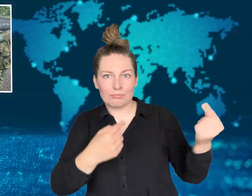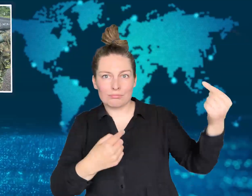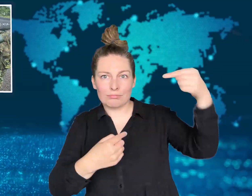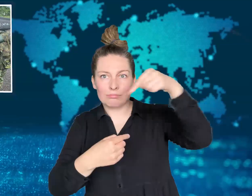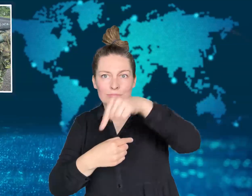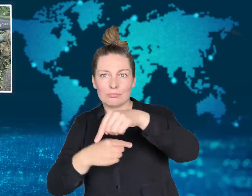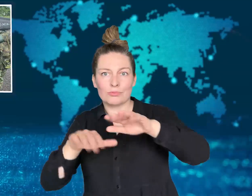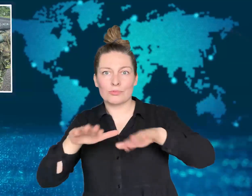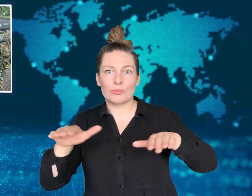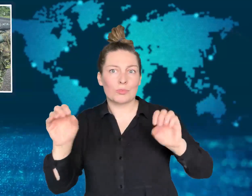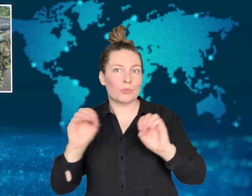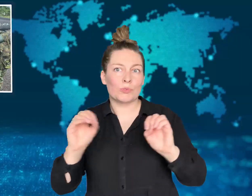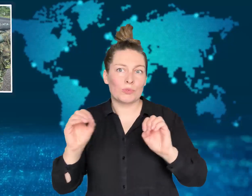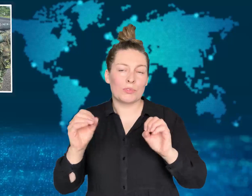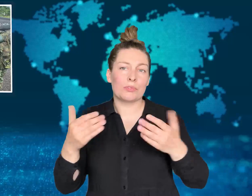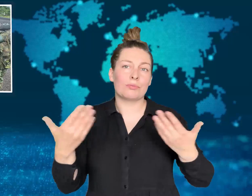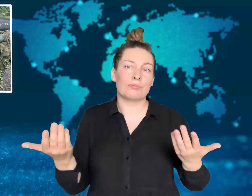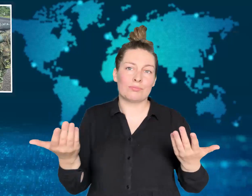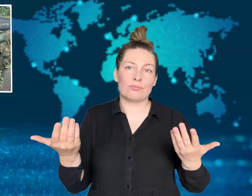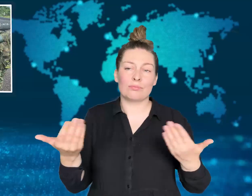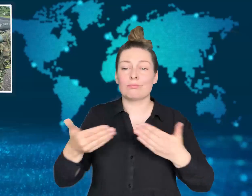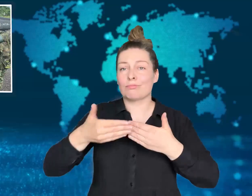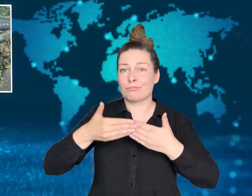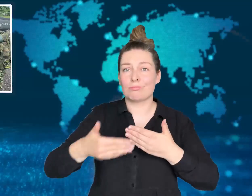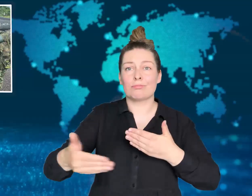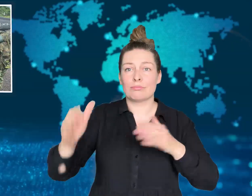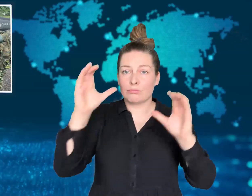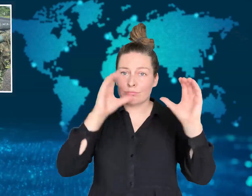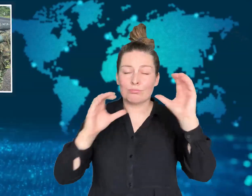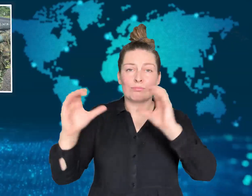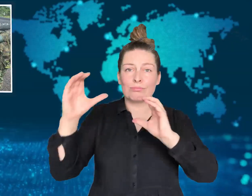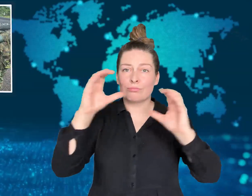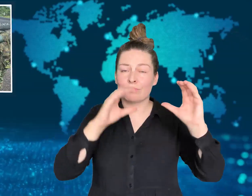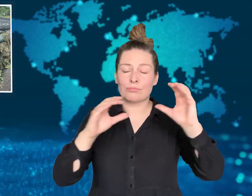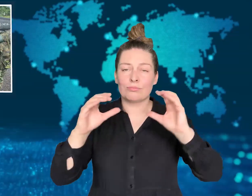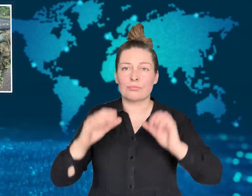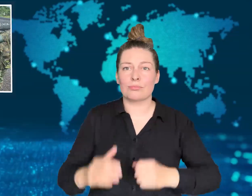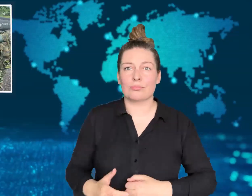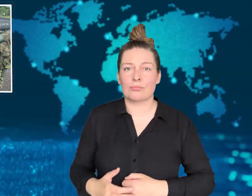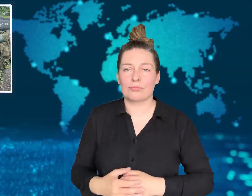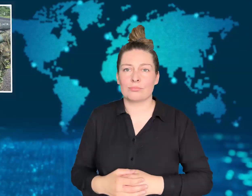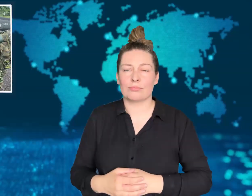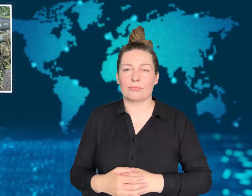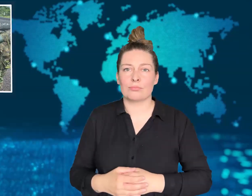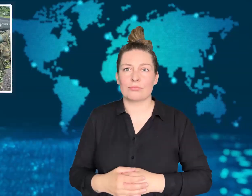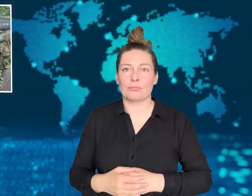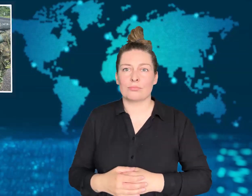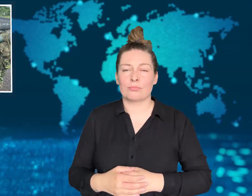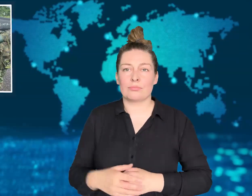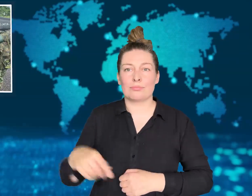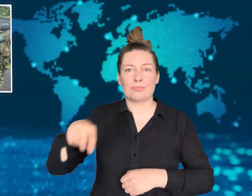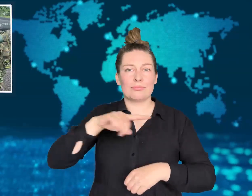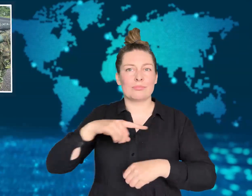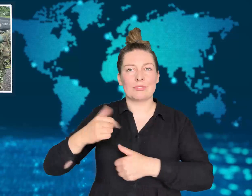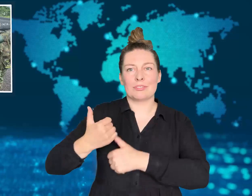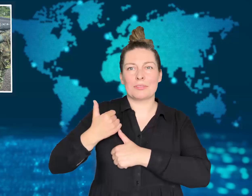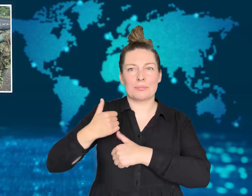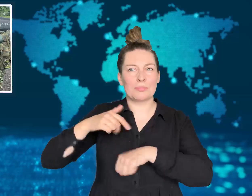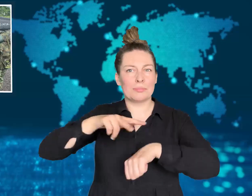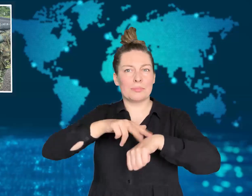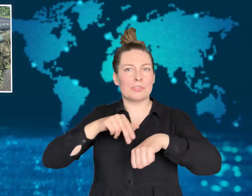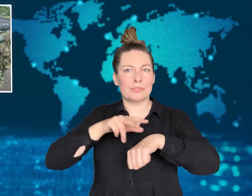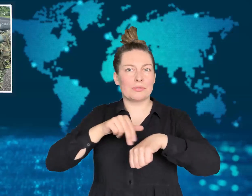the search efforts were to continue.